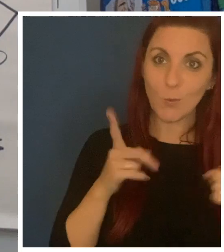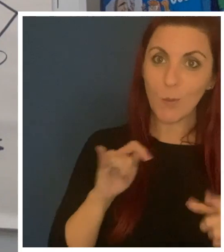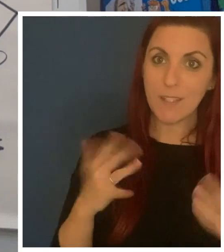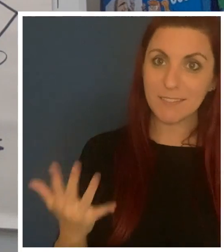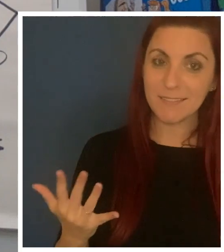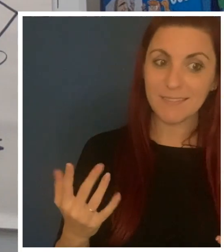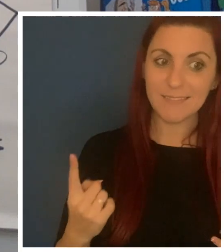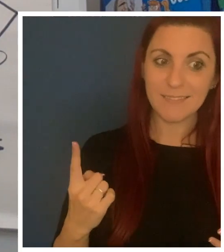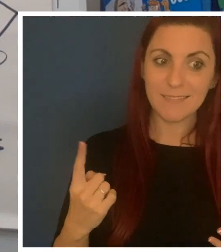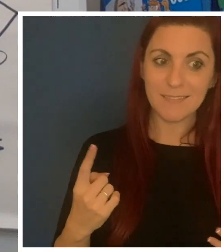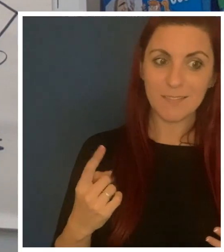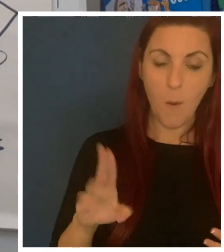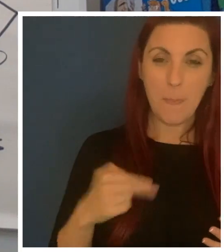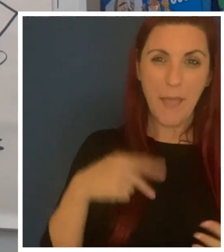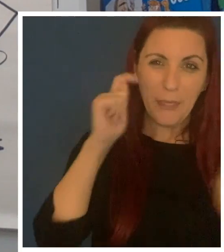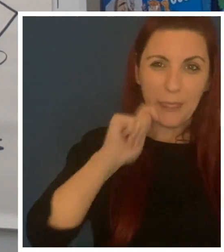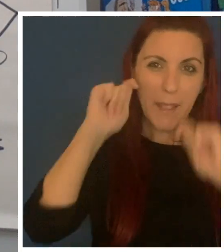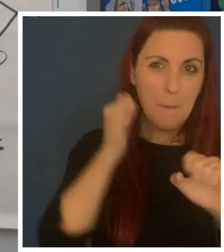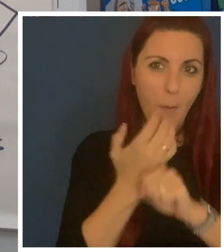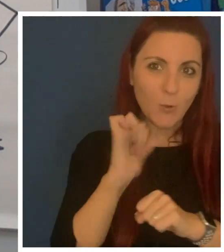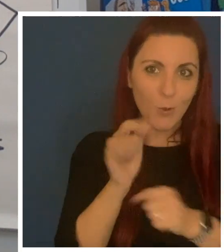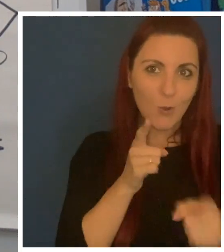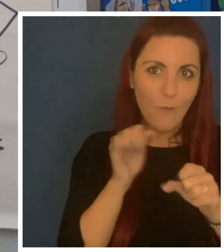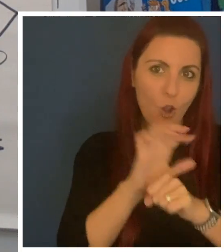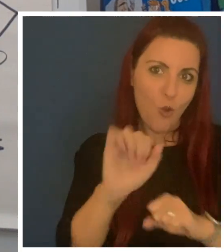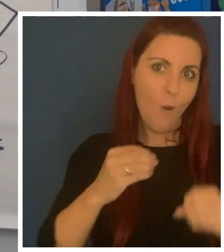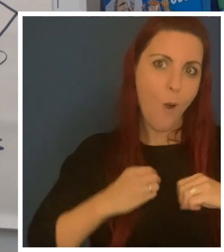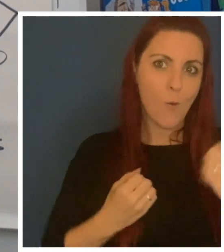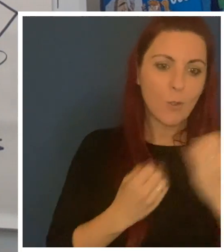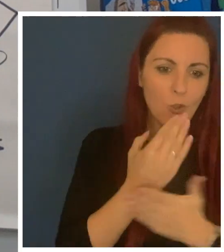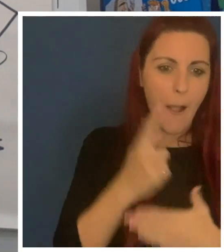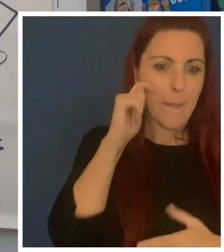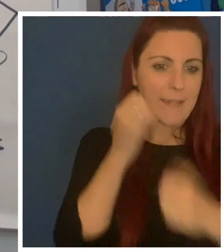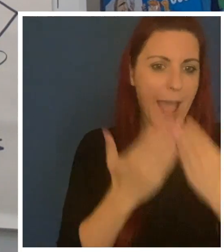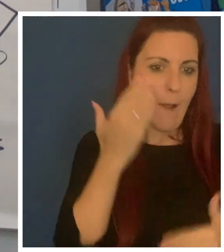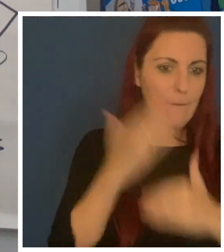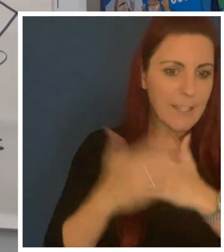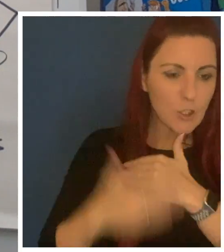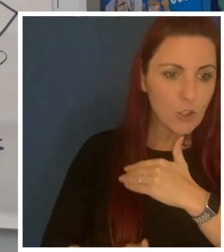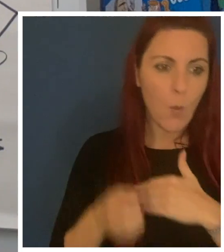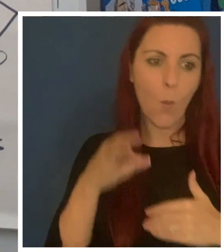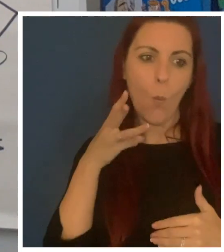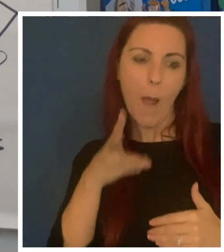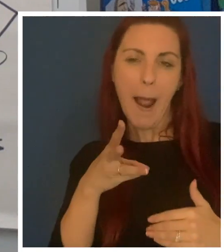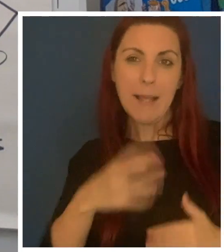So guys have a think about what you're going to do, how you're going to finish off your comic strip. Is Sparkie going to be really mean to him and throw him out?